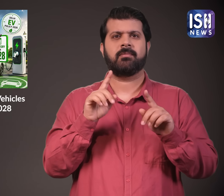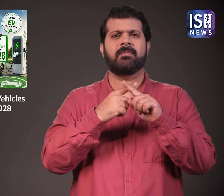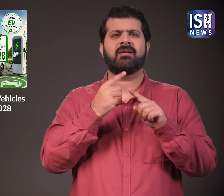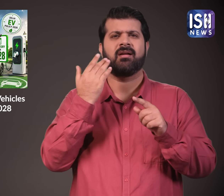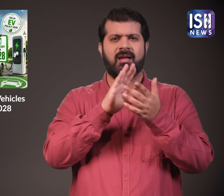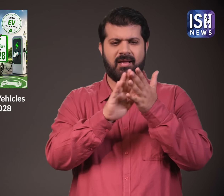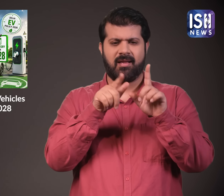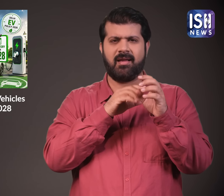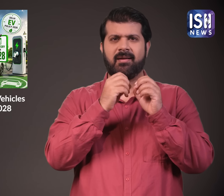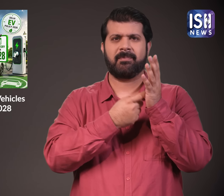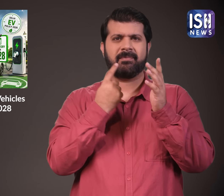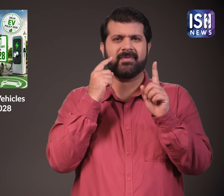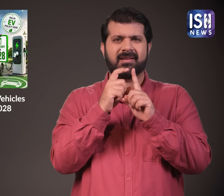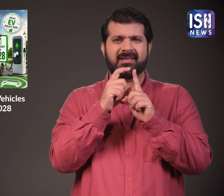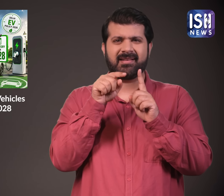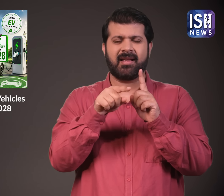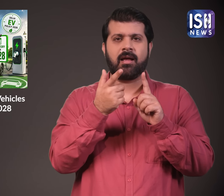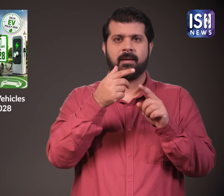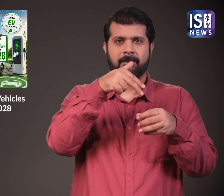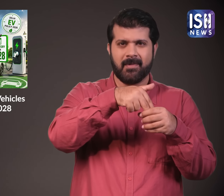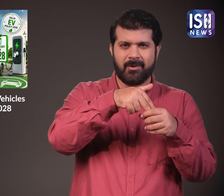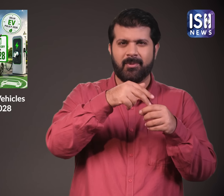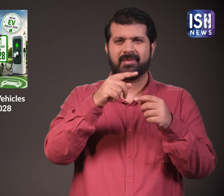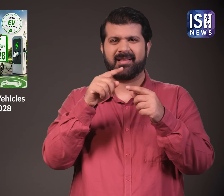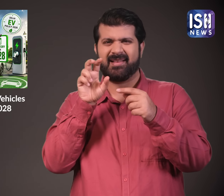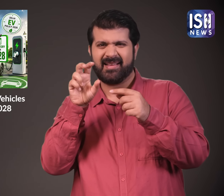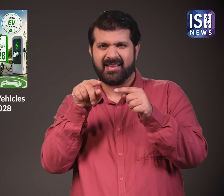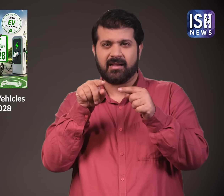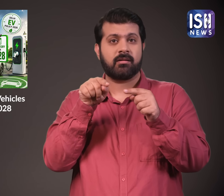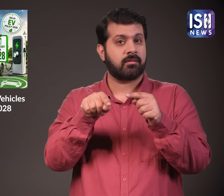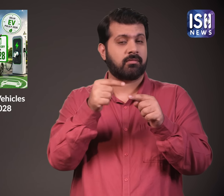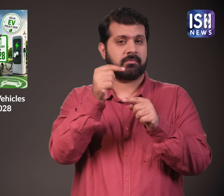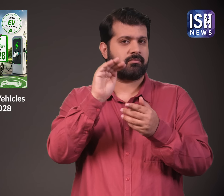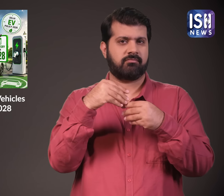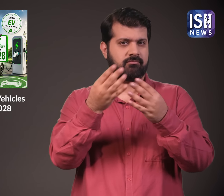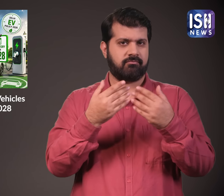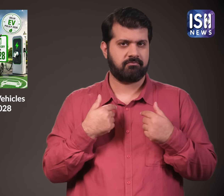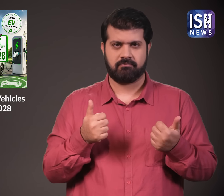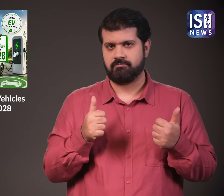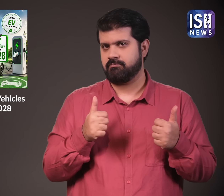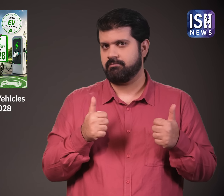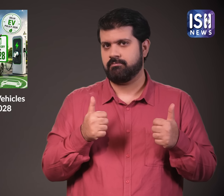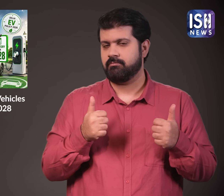Hybrid vehicles, with EV and petrol features, will not receive any subsidy or government benefits.